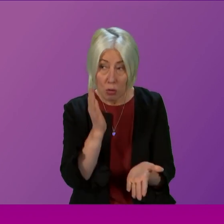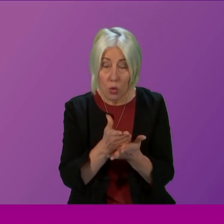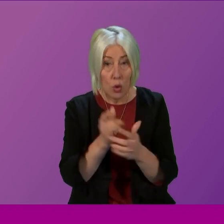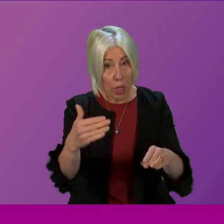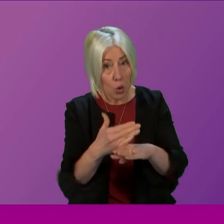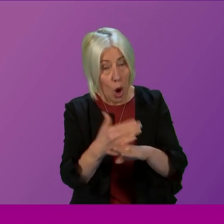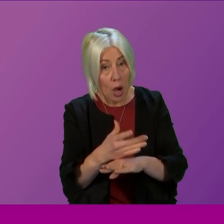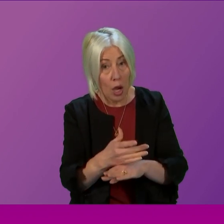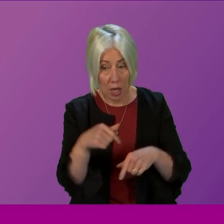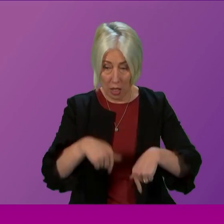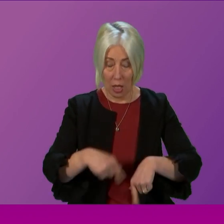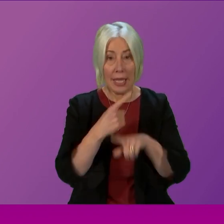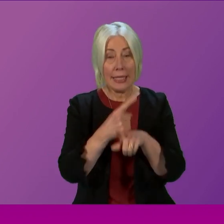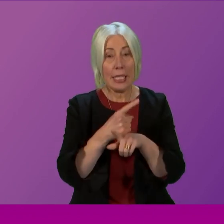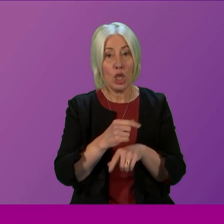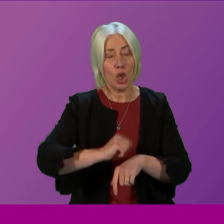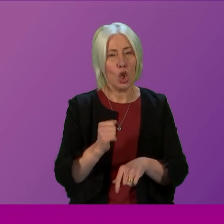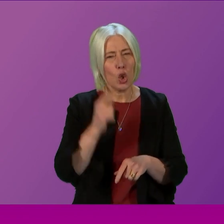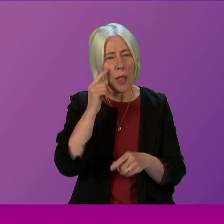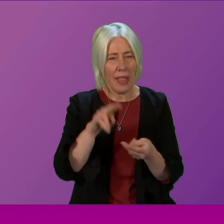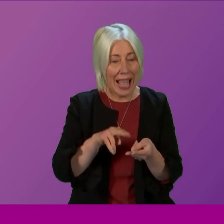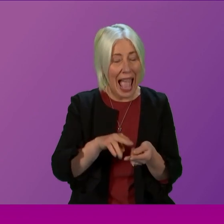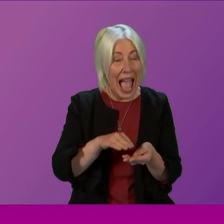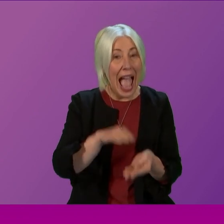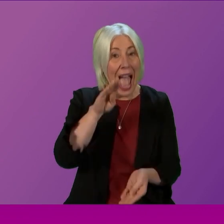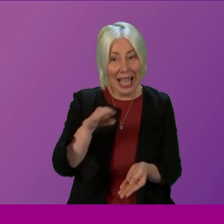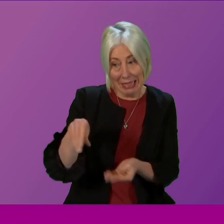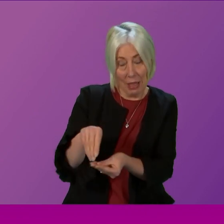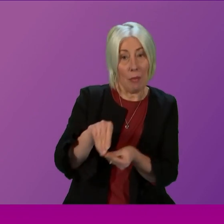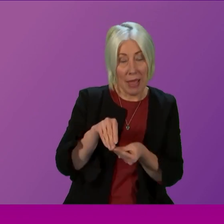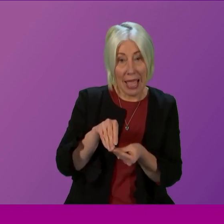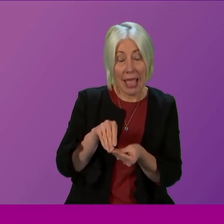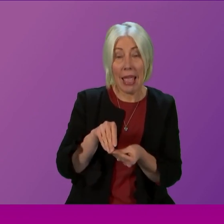in Scotland are, on average, the highest paid of any of the teaching professions